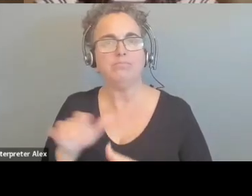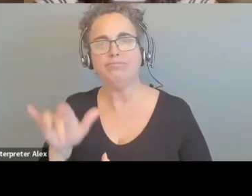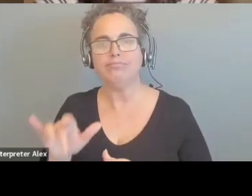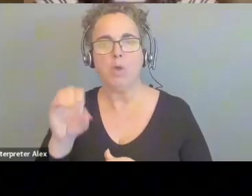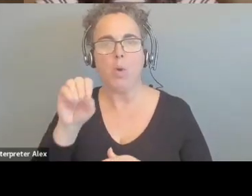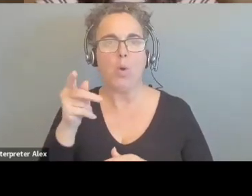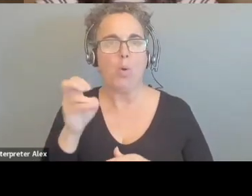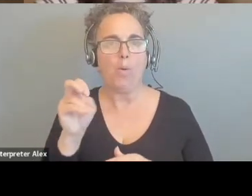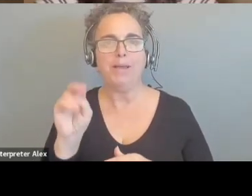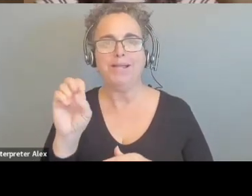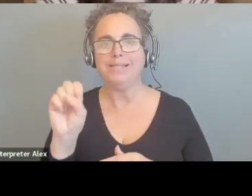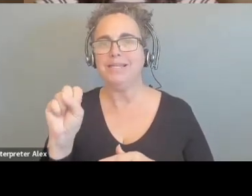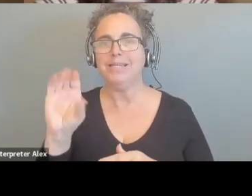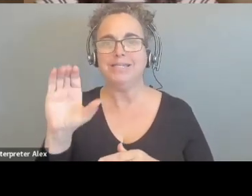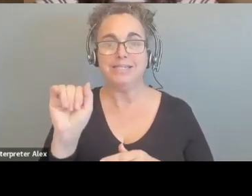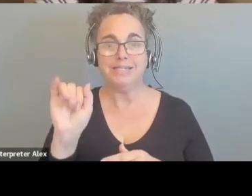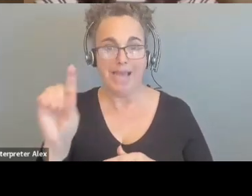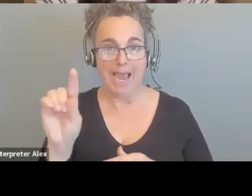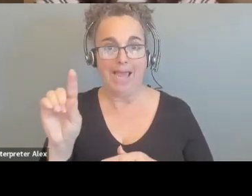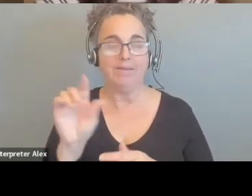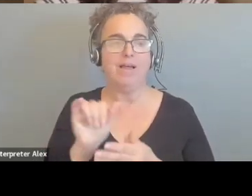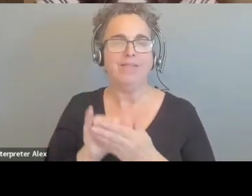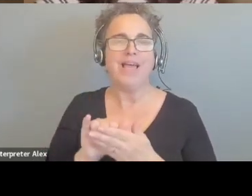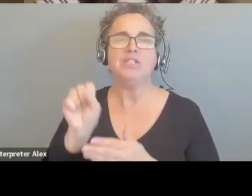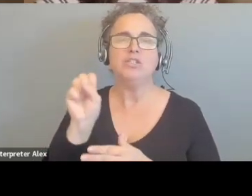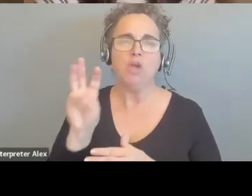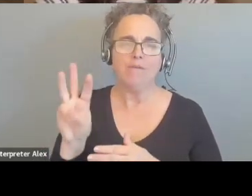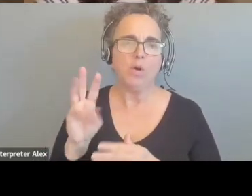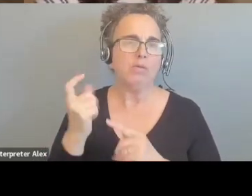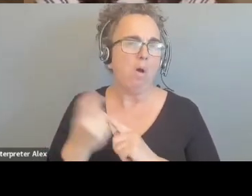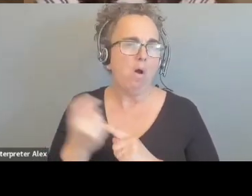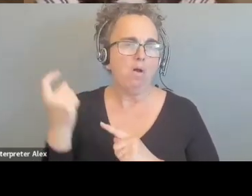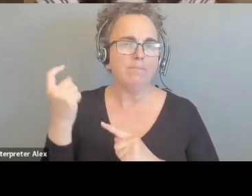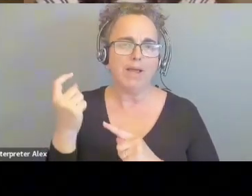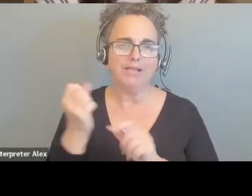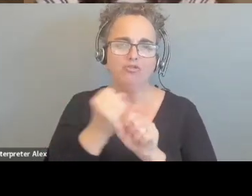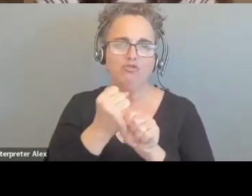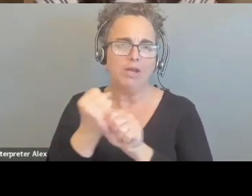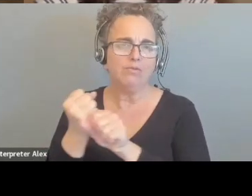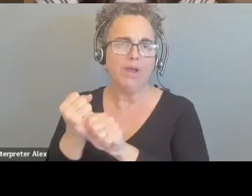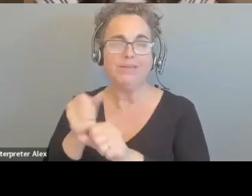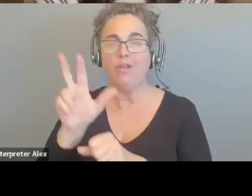Open SCAD is software that automatically generates 3D printing files that would